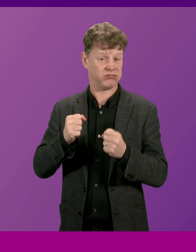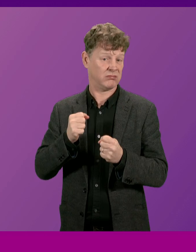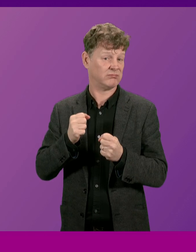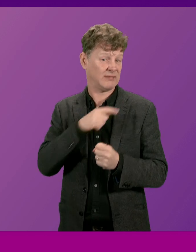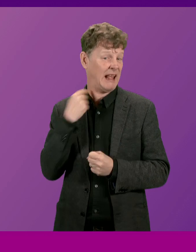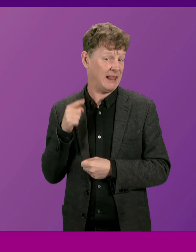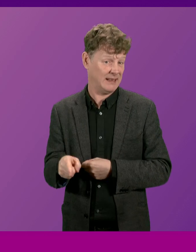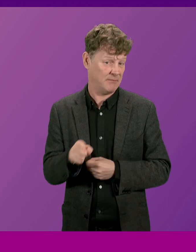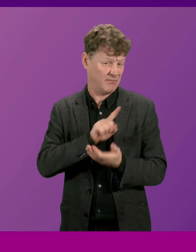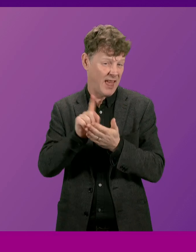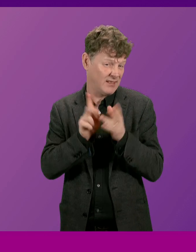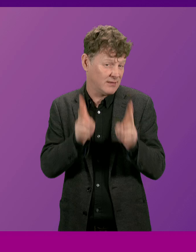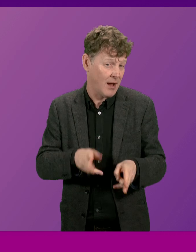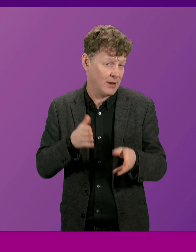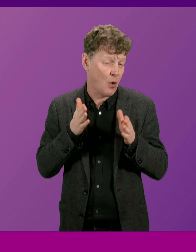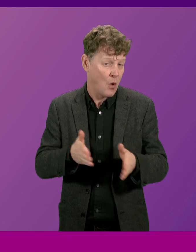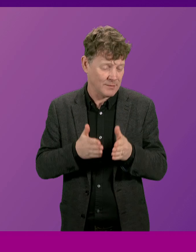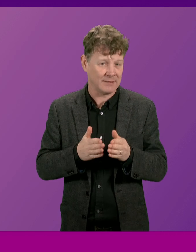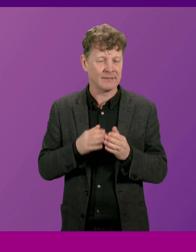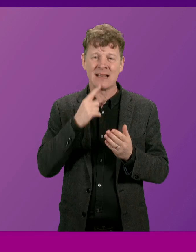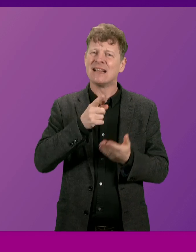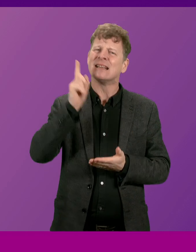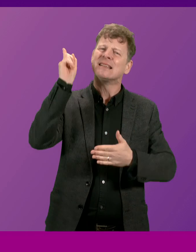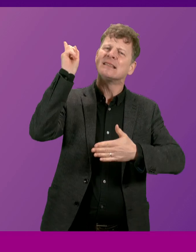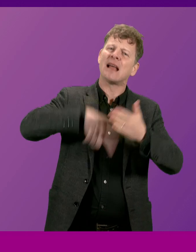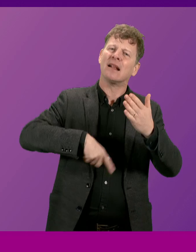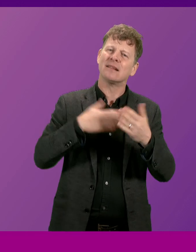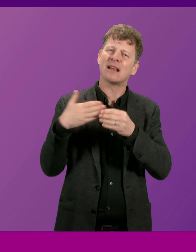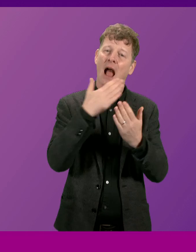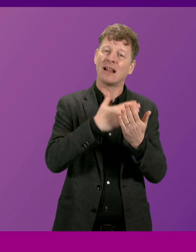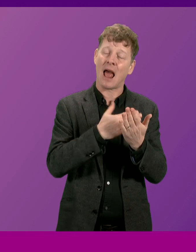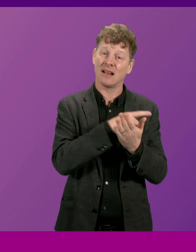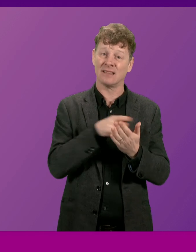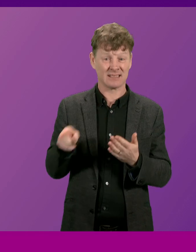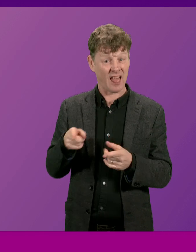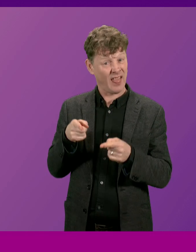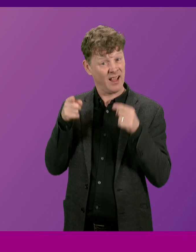Because of the sentencing guidelines, the killer received a sentence of just over four years,